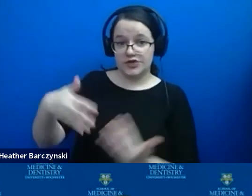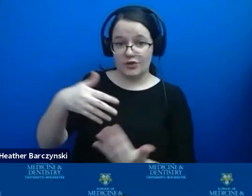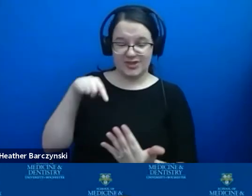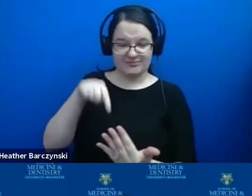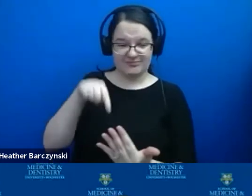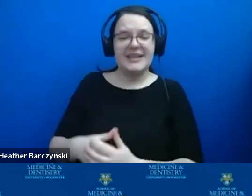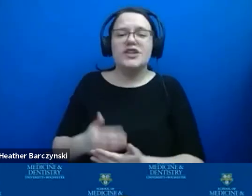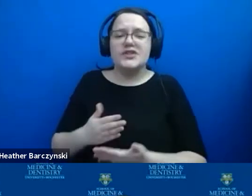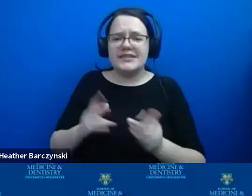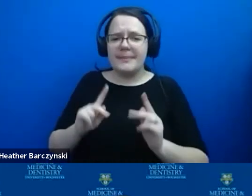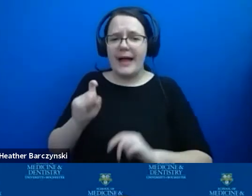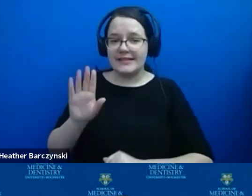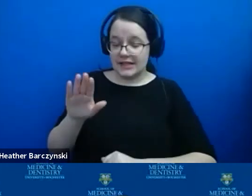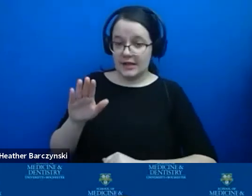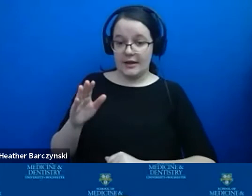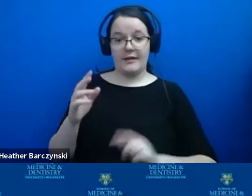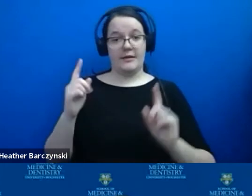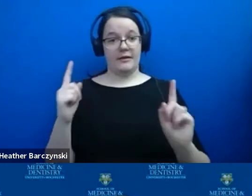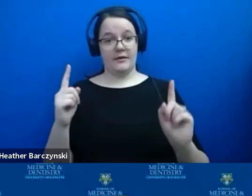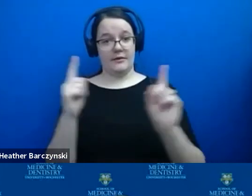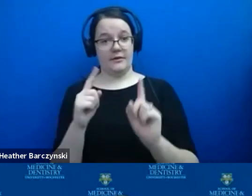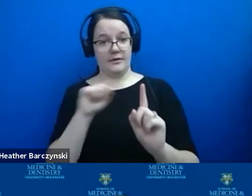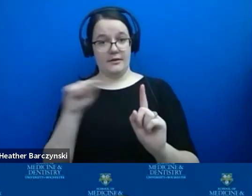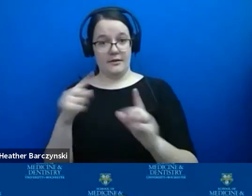if you have two vaccinated people and they're in the same room can they chat to each other